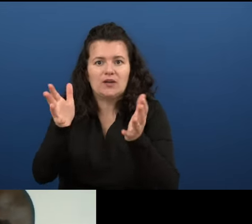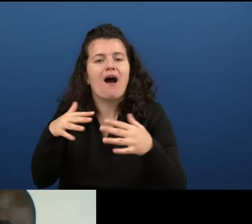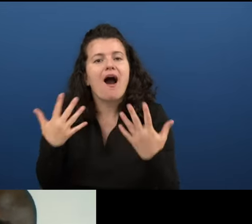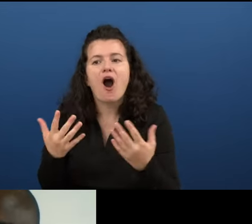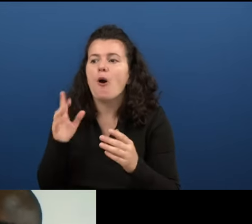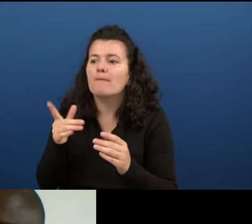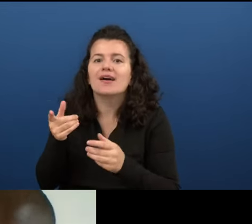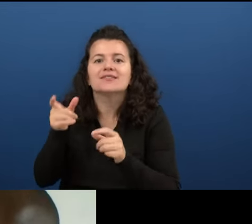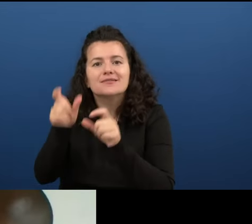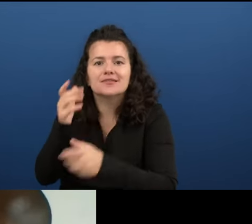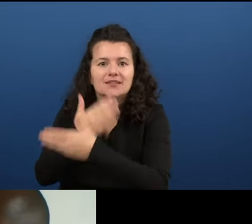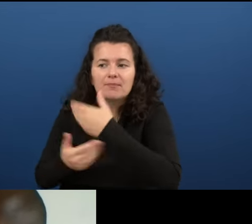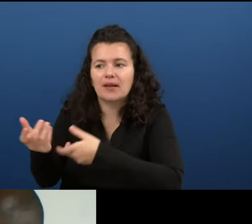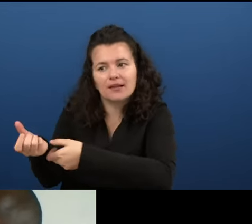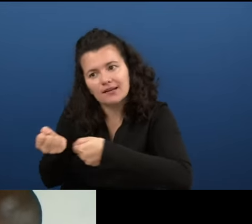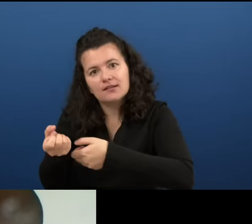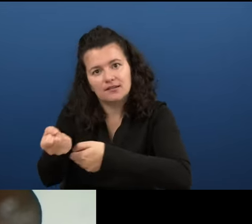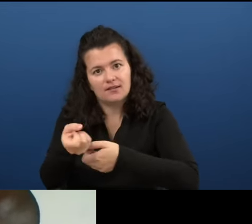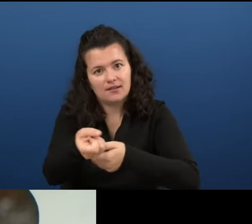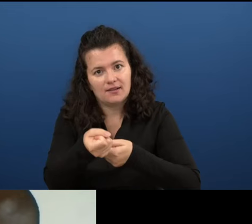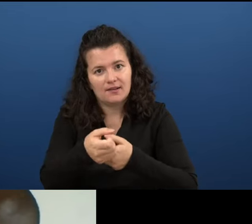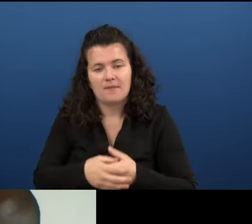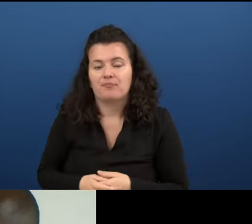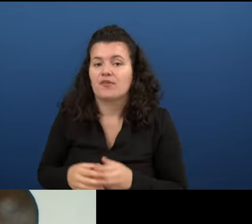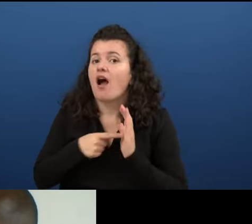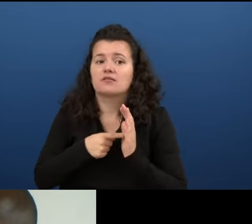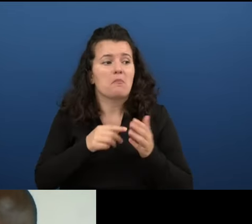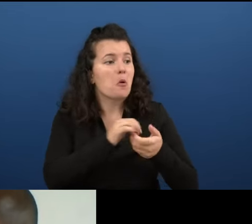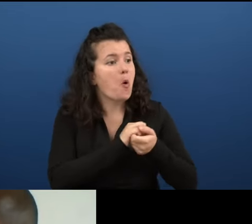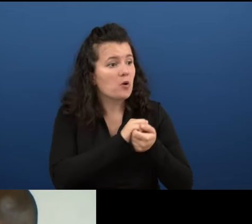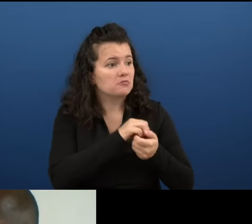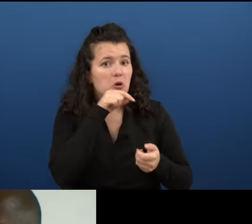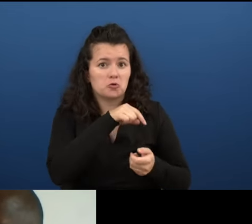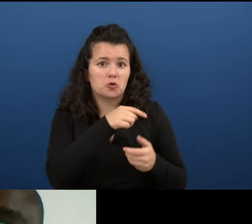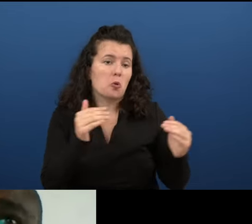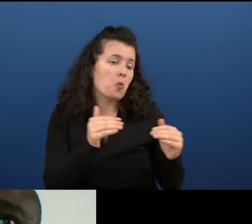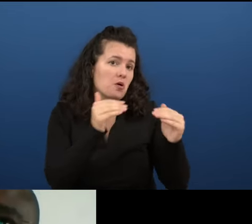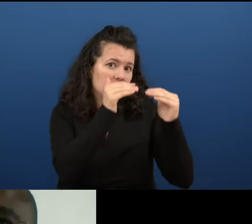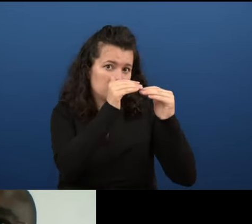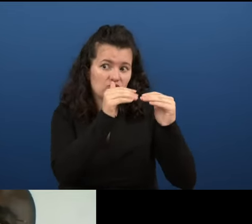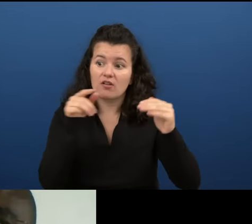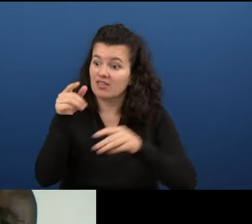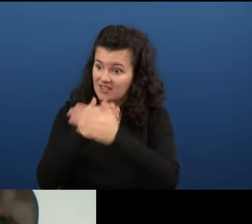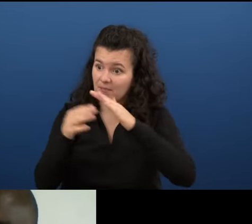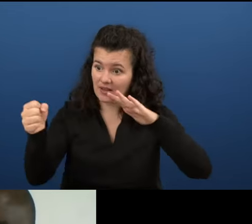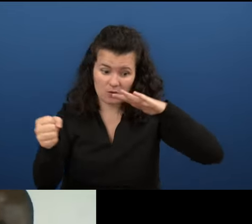is employing persons with disabilities. 11:23:48 It is actually actively preparing